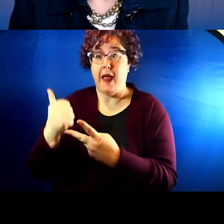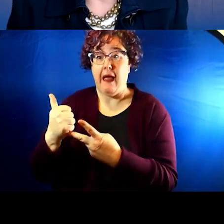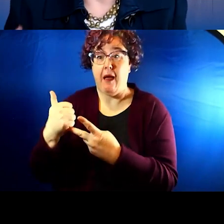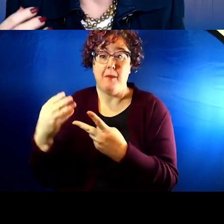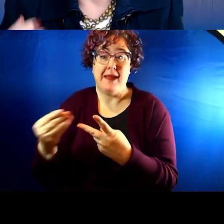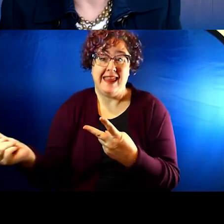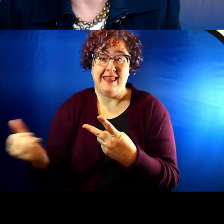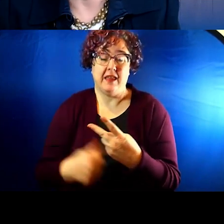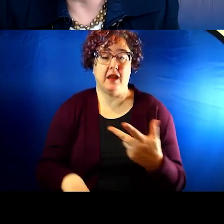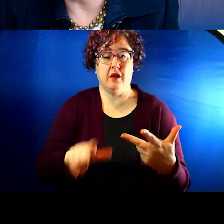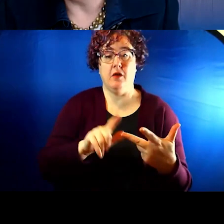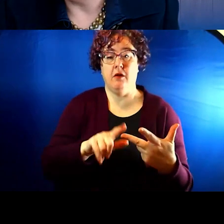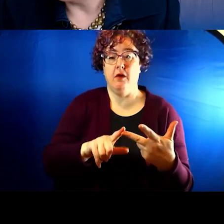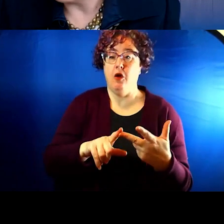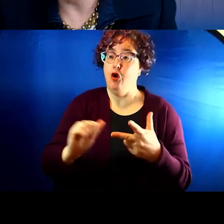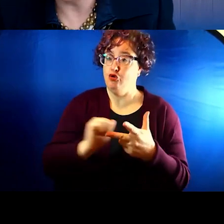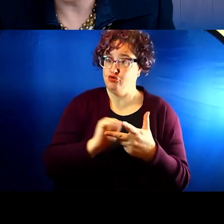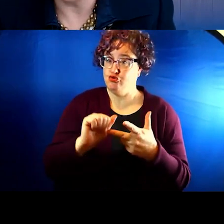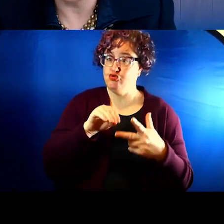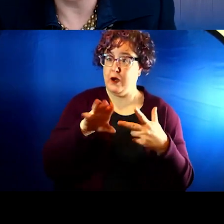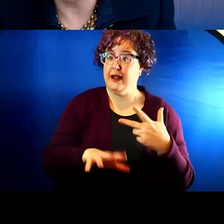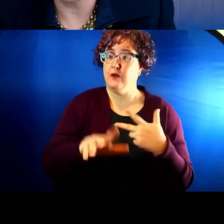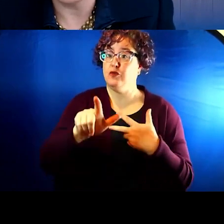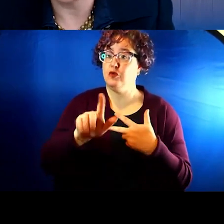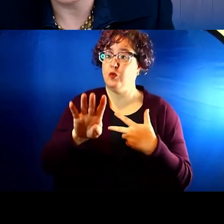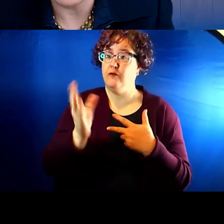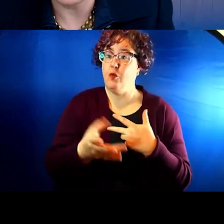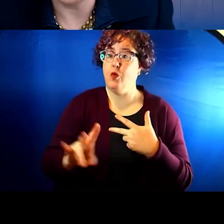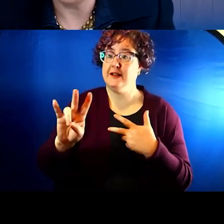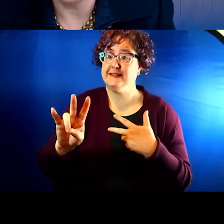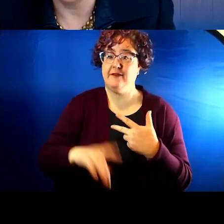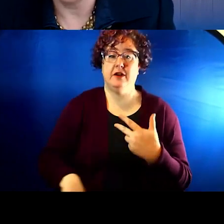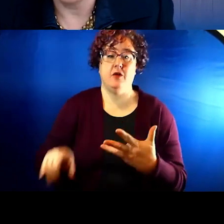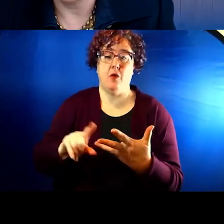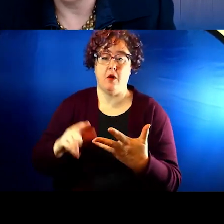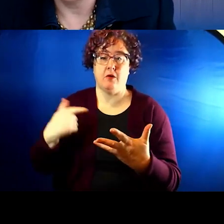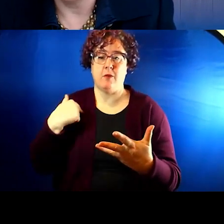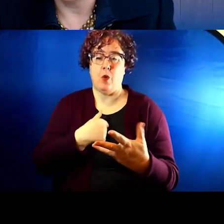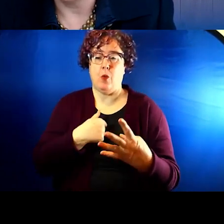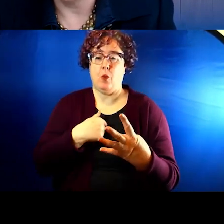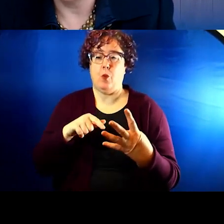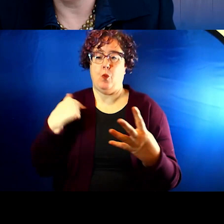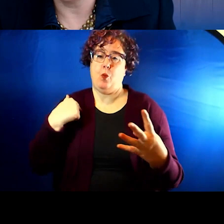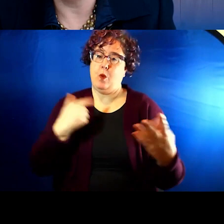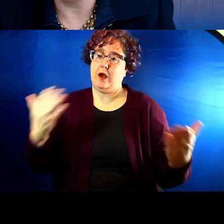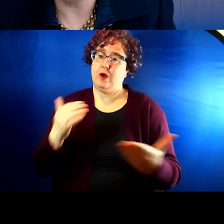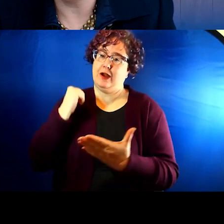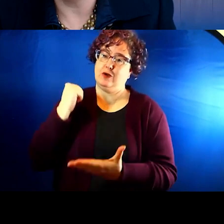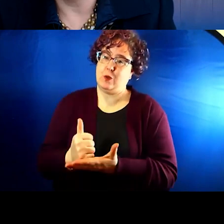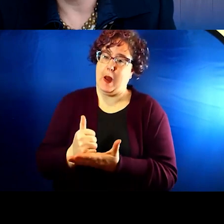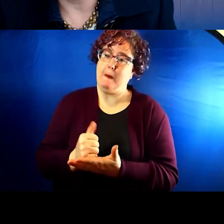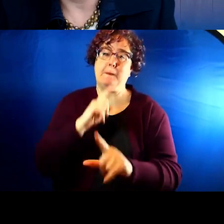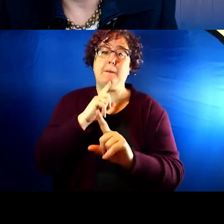OR WE ARE HERE TO HELP.